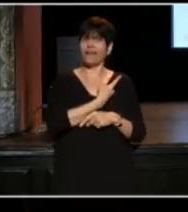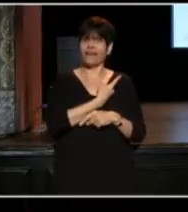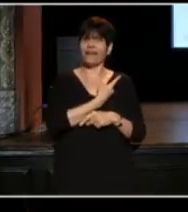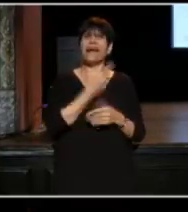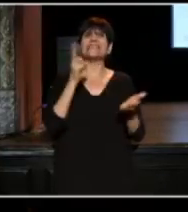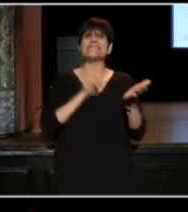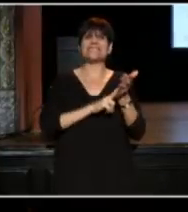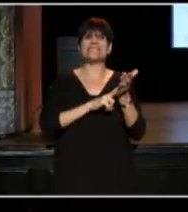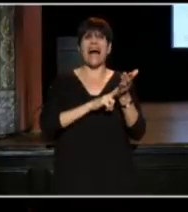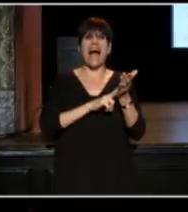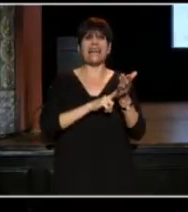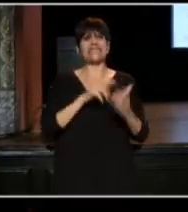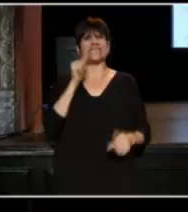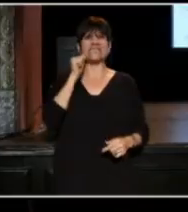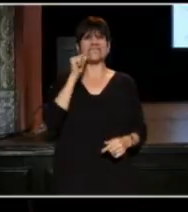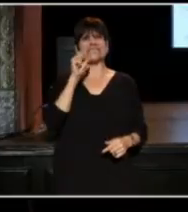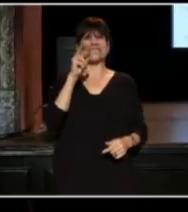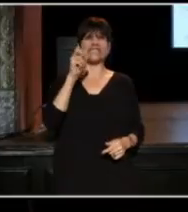Signed, [Cesar].